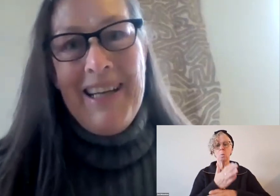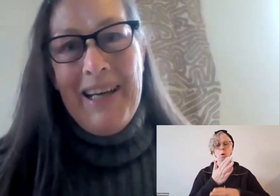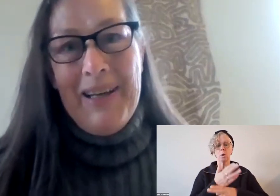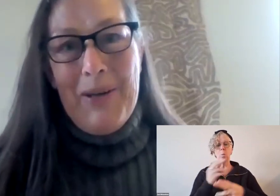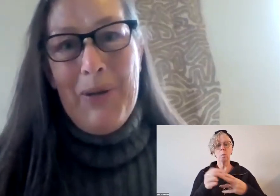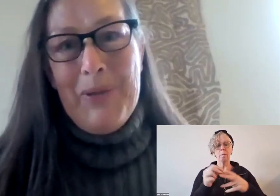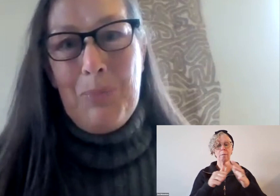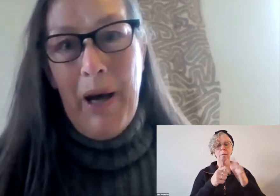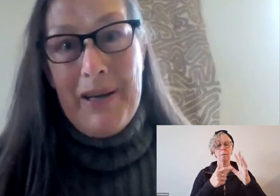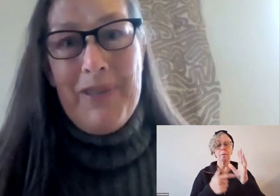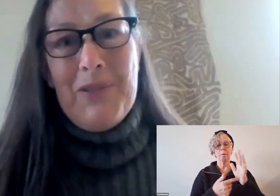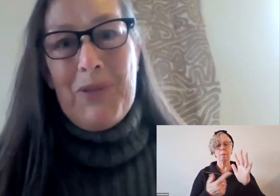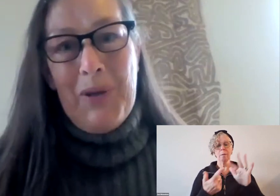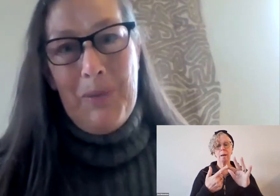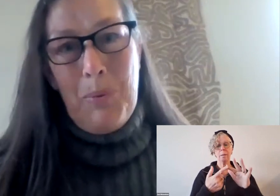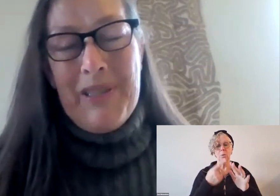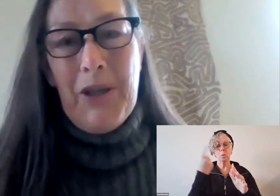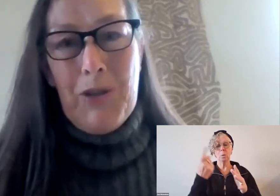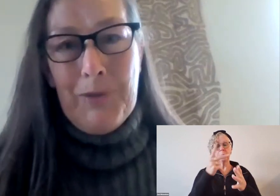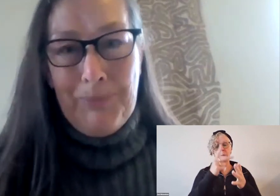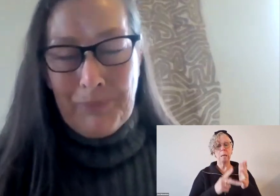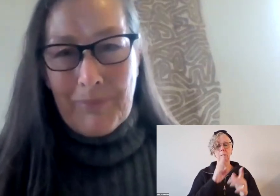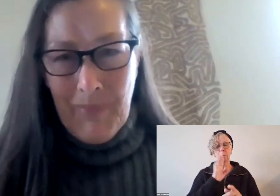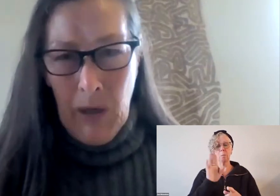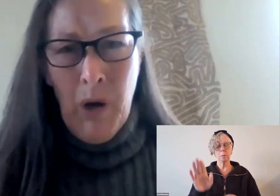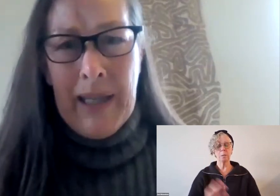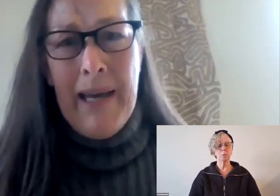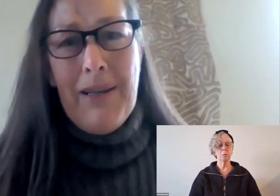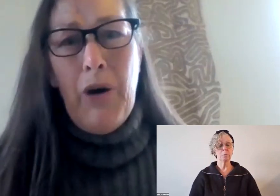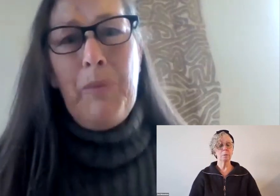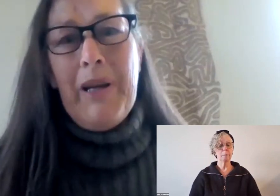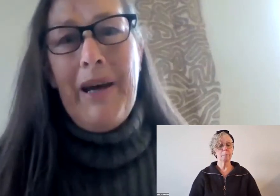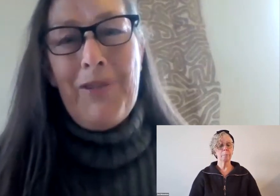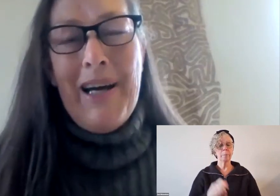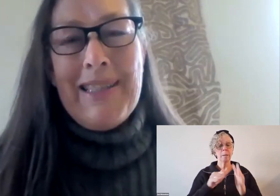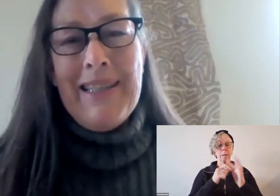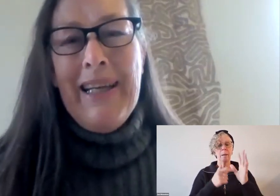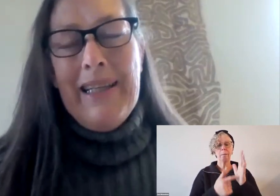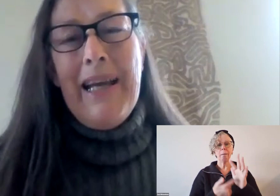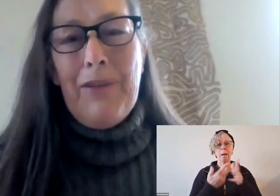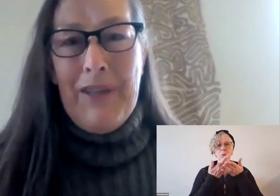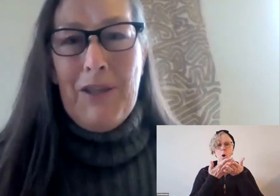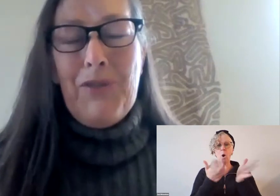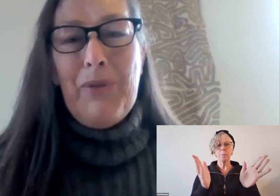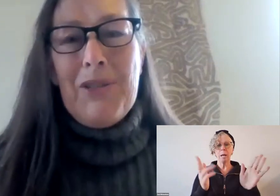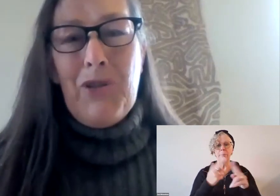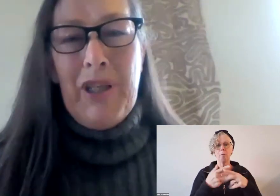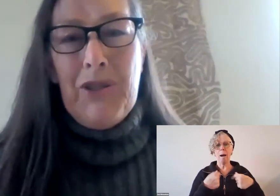who is part of this presentation. What Kate opened up for us in our thinking through our strategic